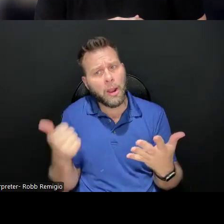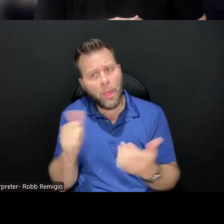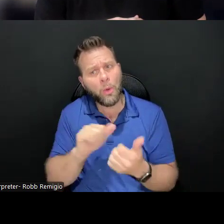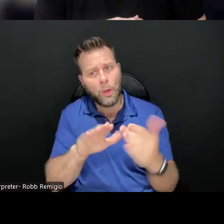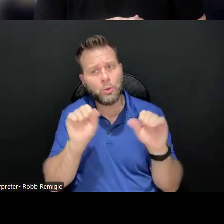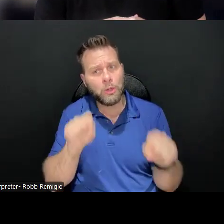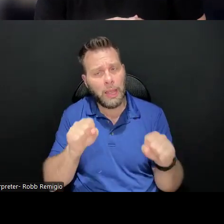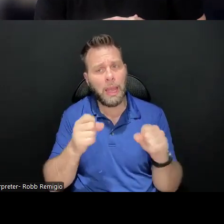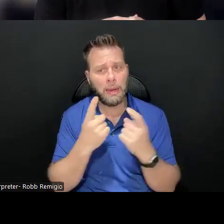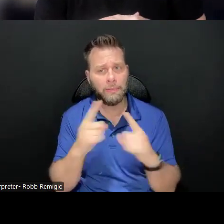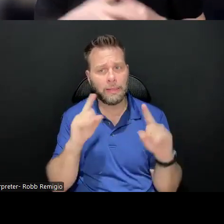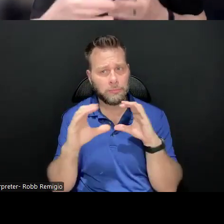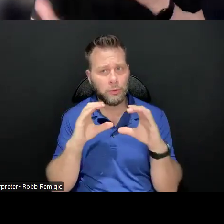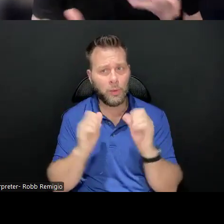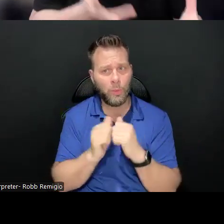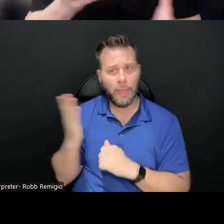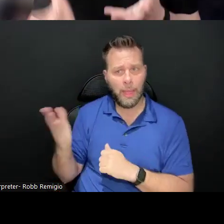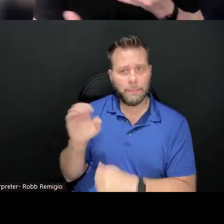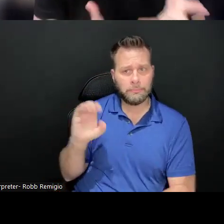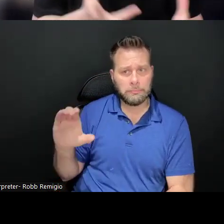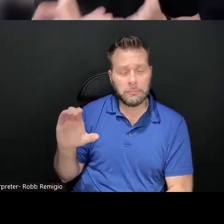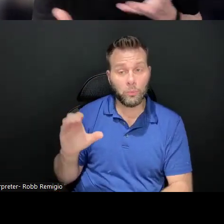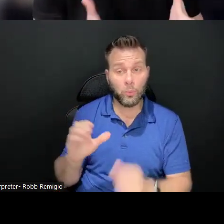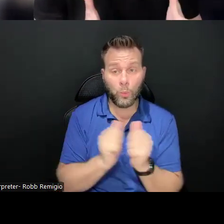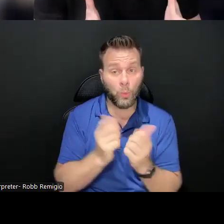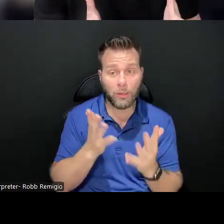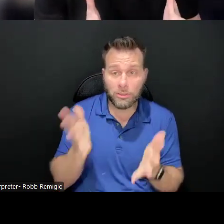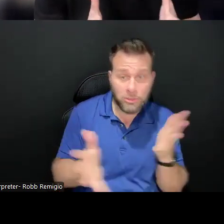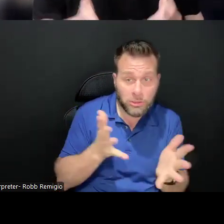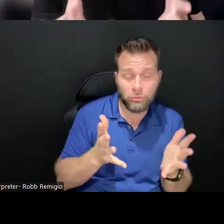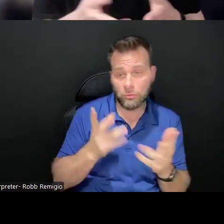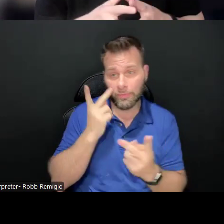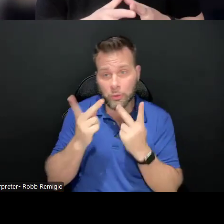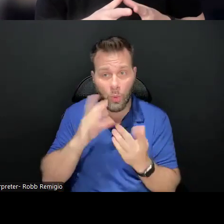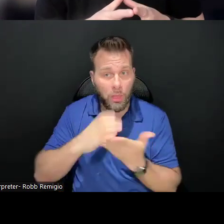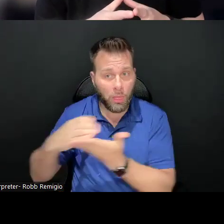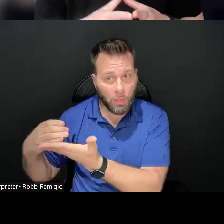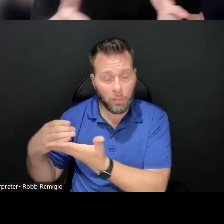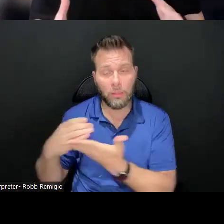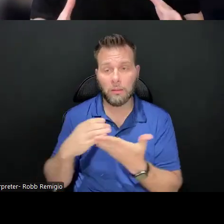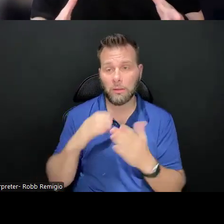There is usually a way that with this person. Just using visual-gestural